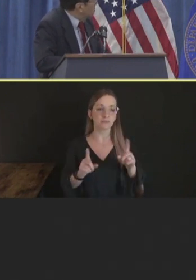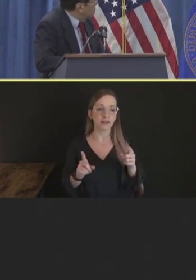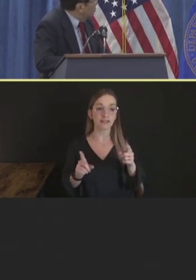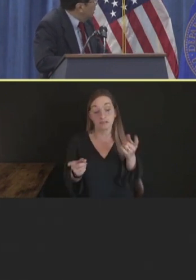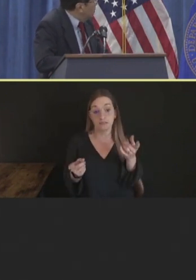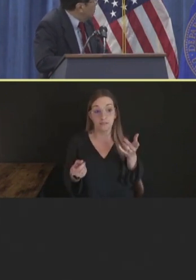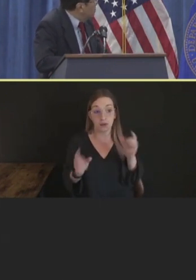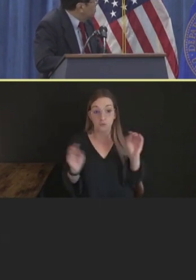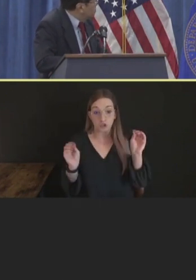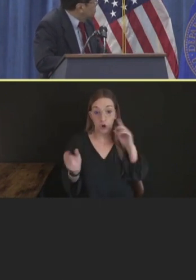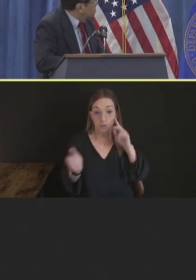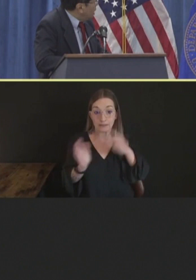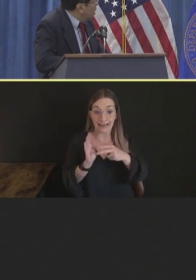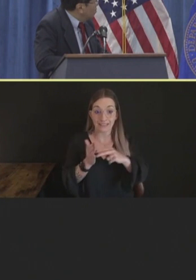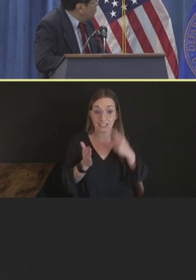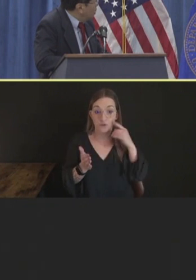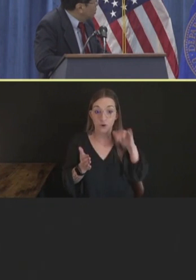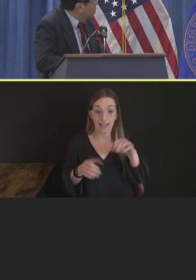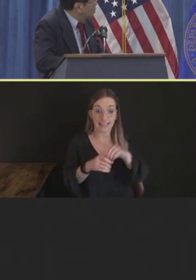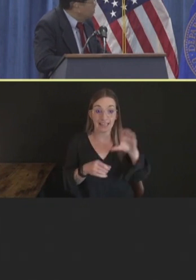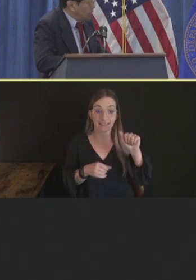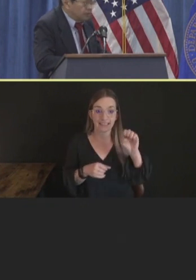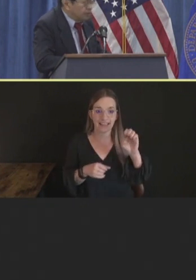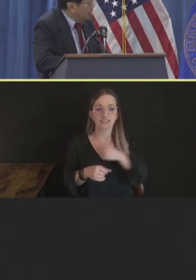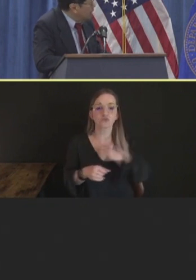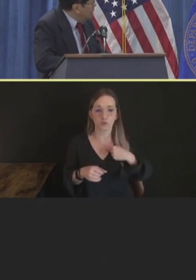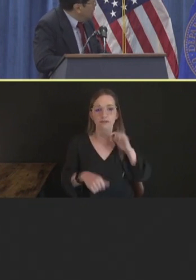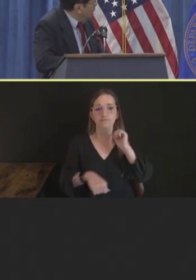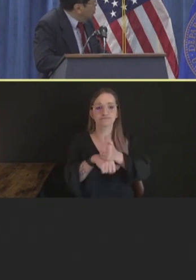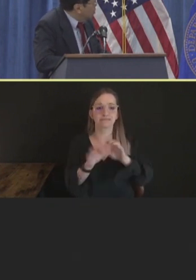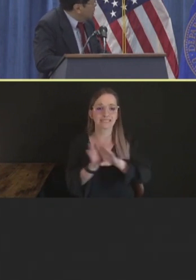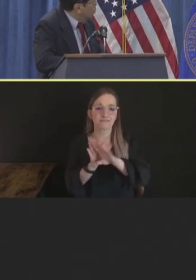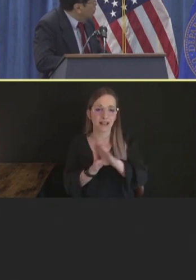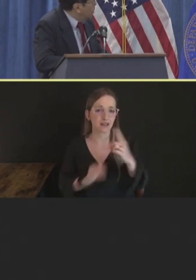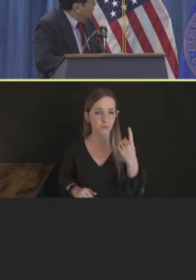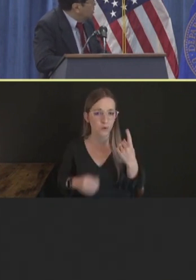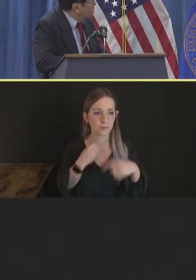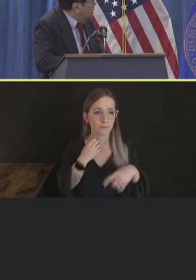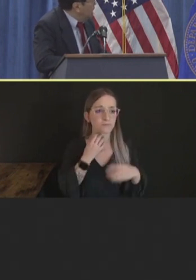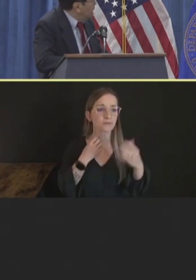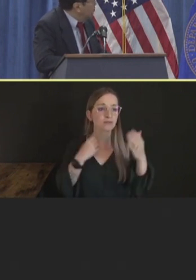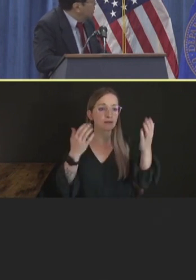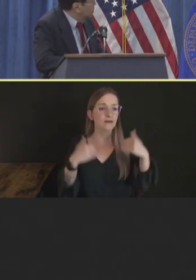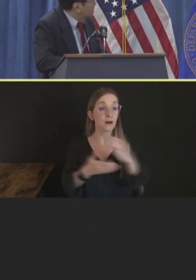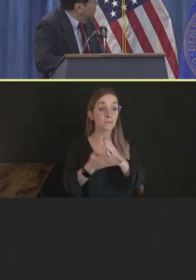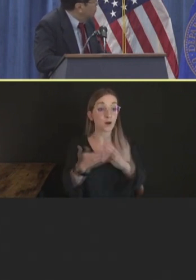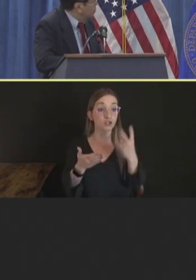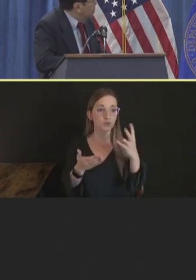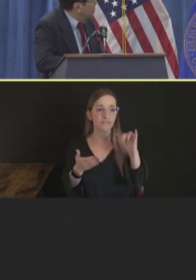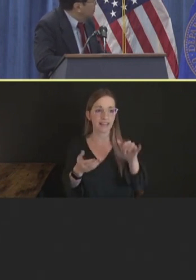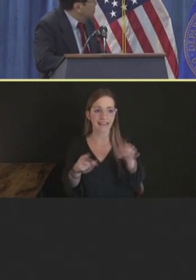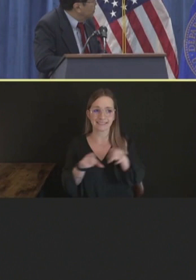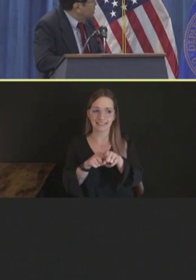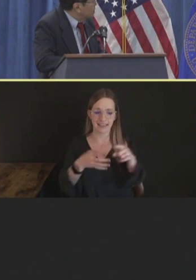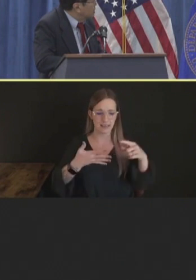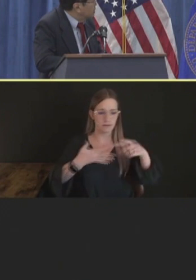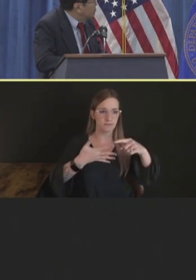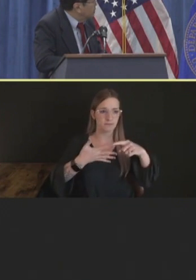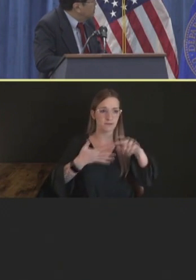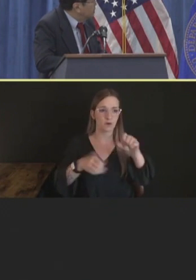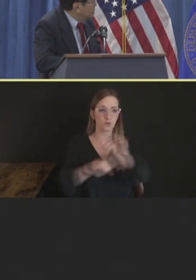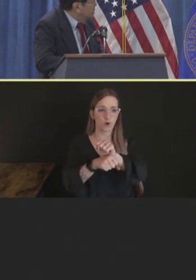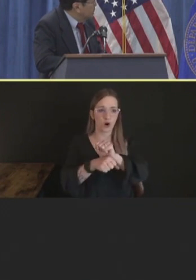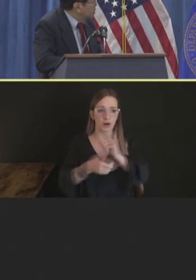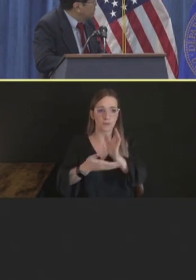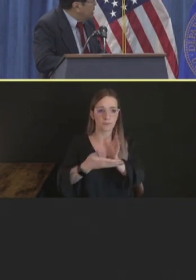So then the part two of that second work package focused on developing vaccine safety templates.